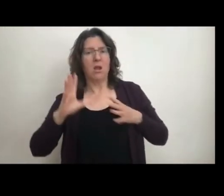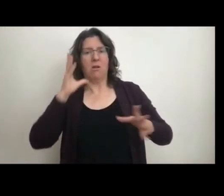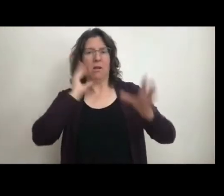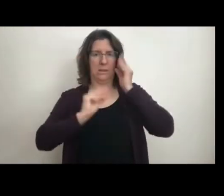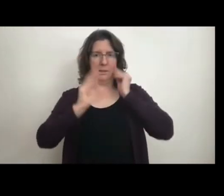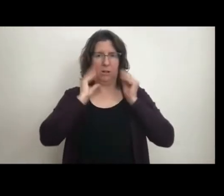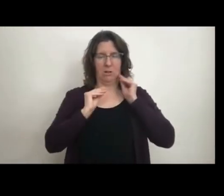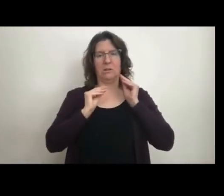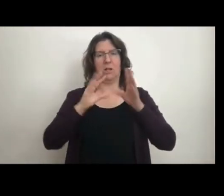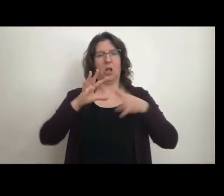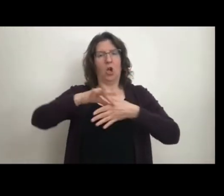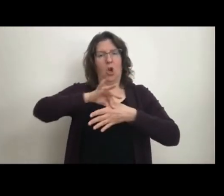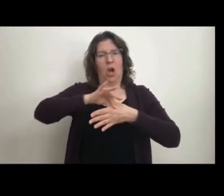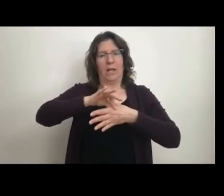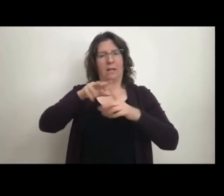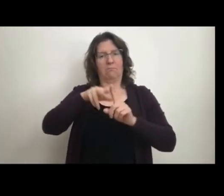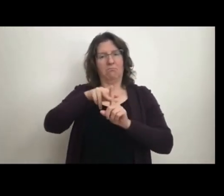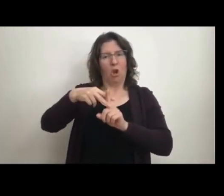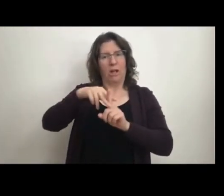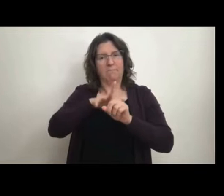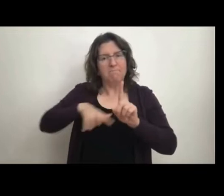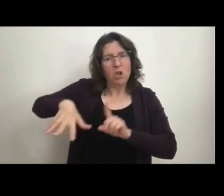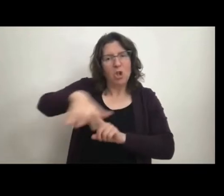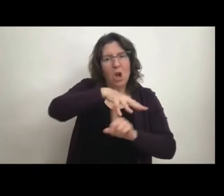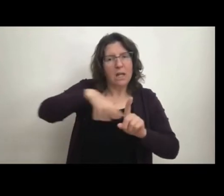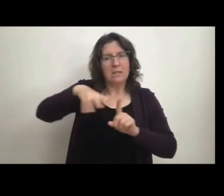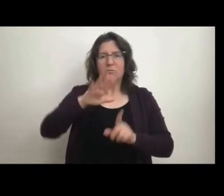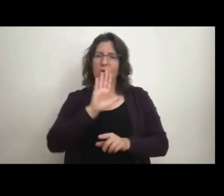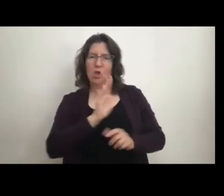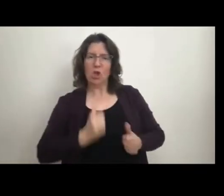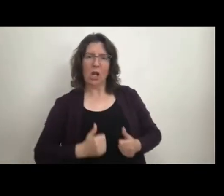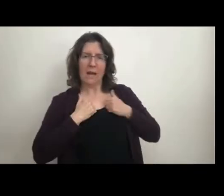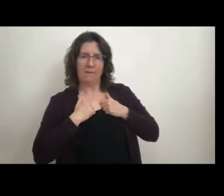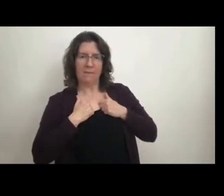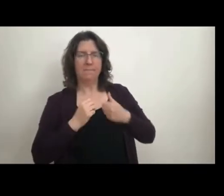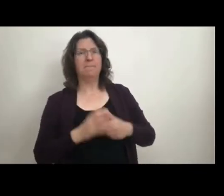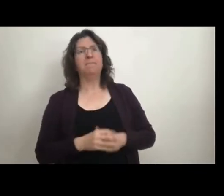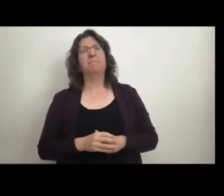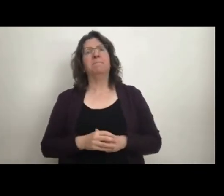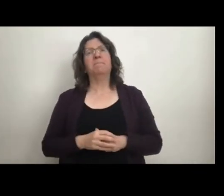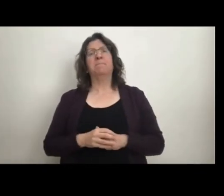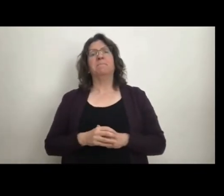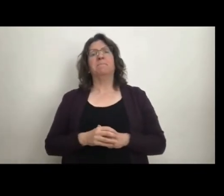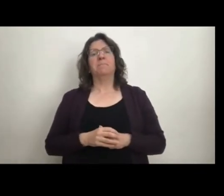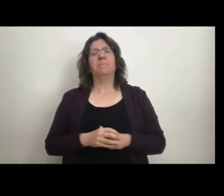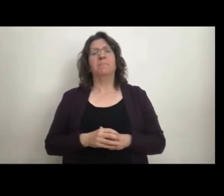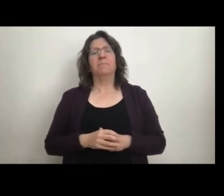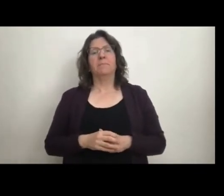We had discussions about the content and context of their lived experience.